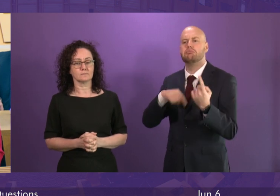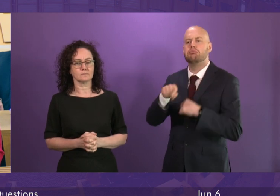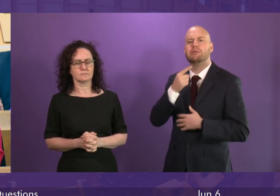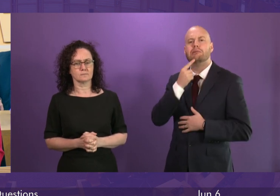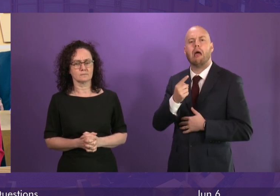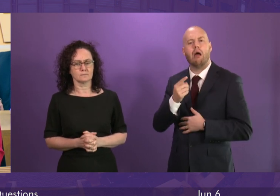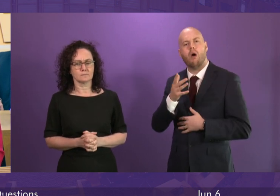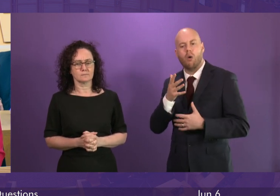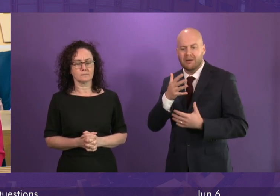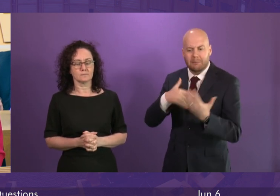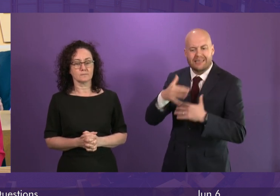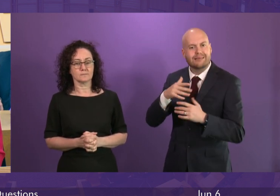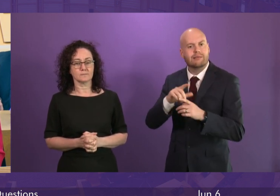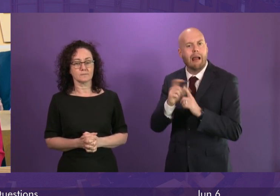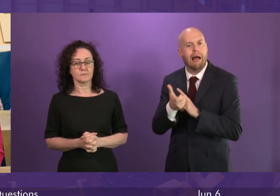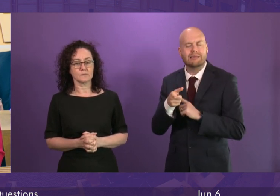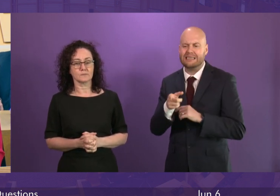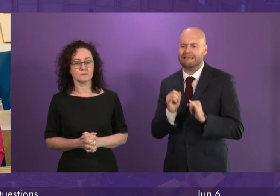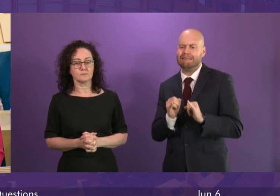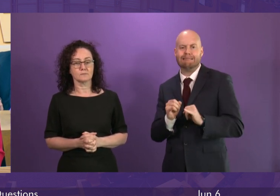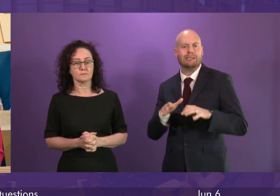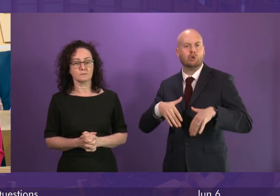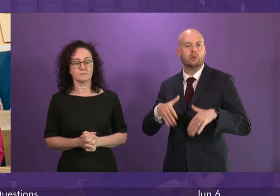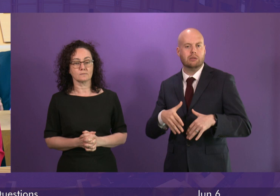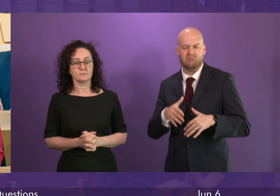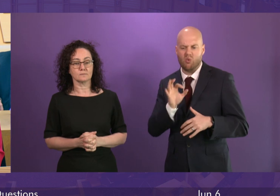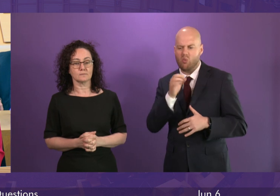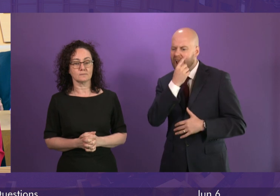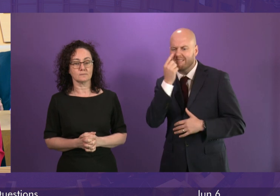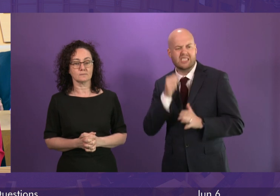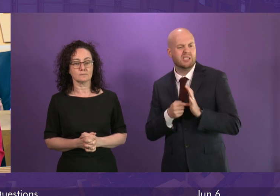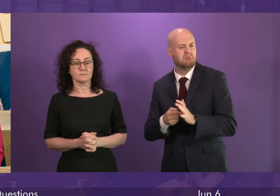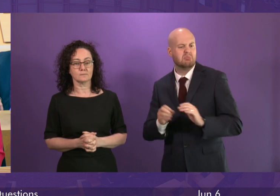classes and that there was no data to suggest that the problem was widespread. I have come